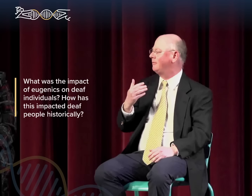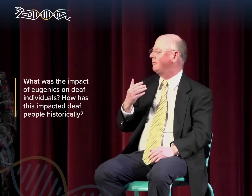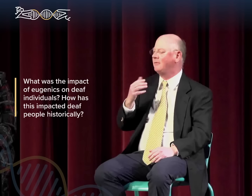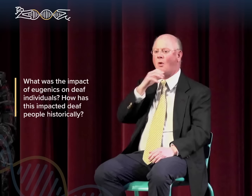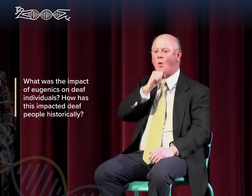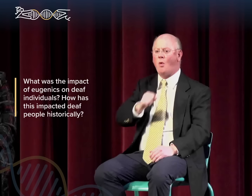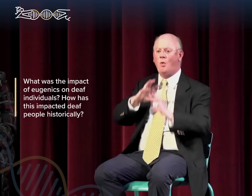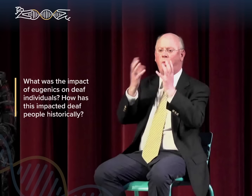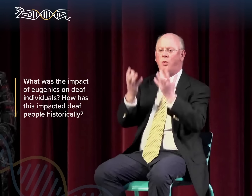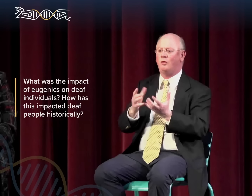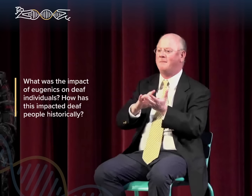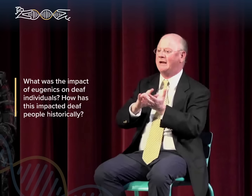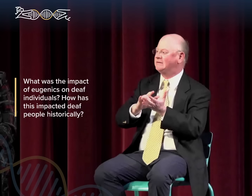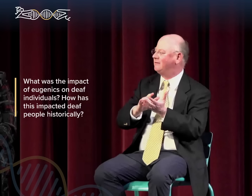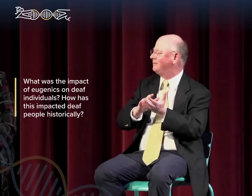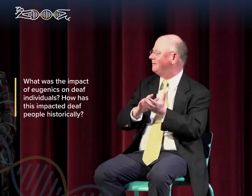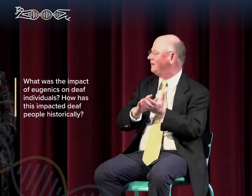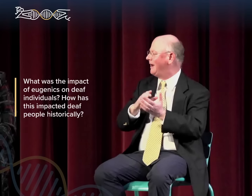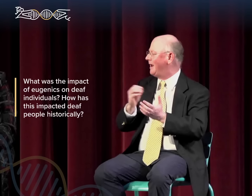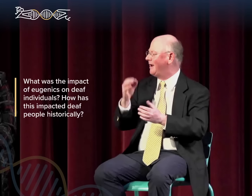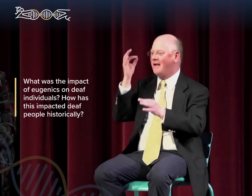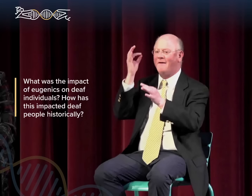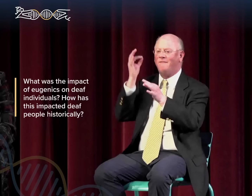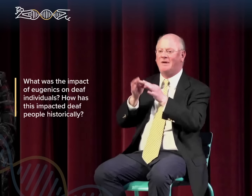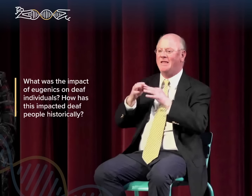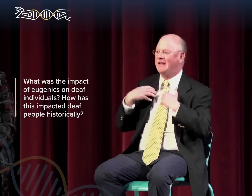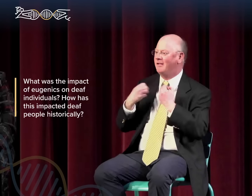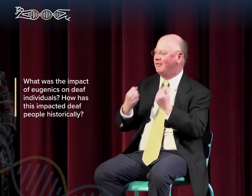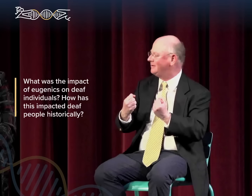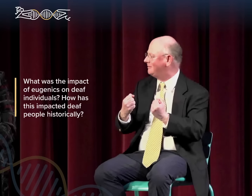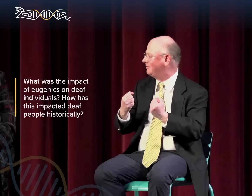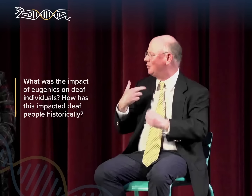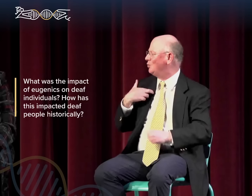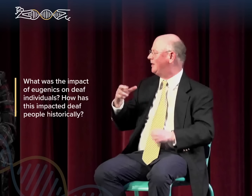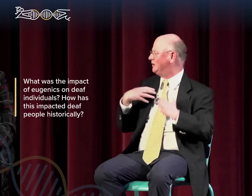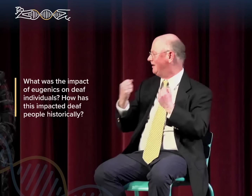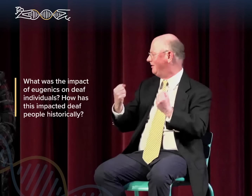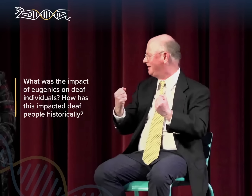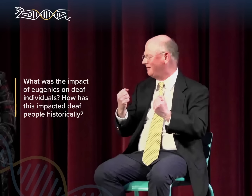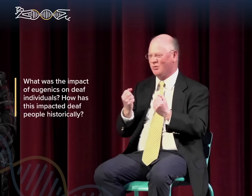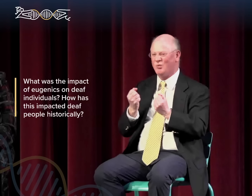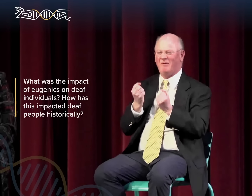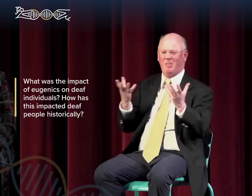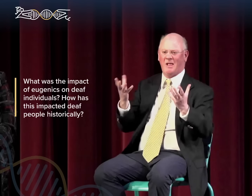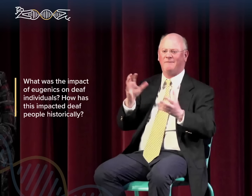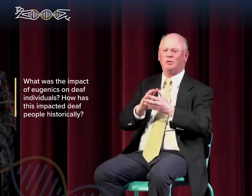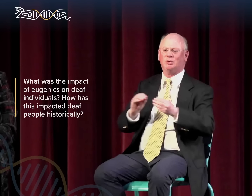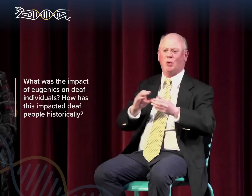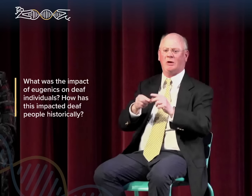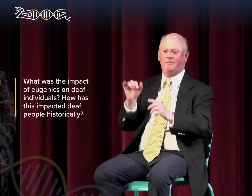There are old world medicines and faith healers we've been subjected to throughout history.